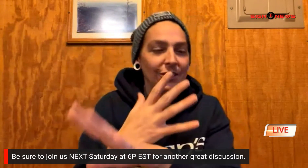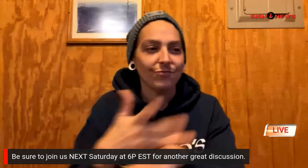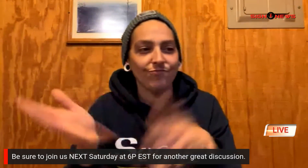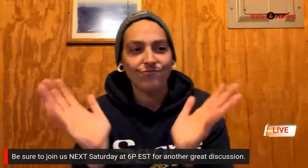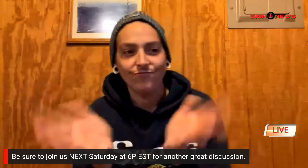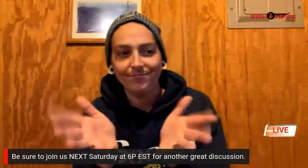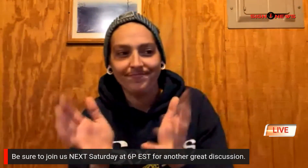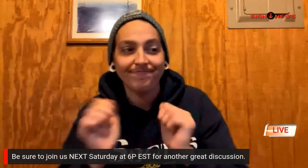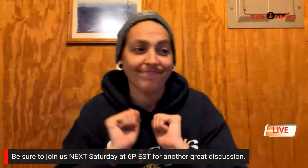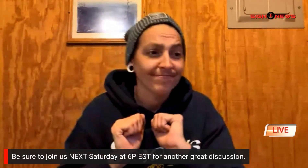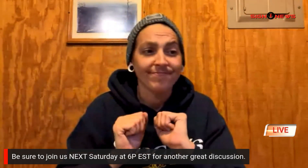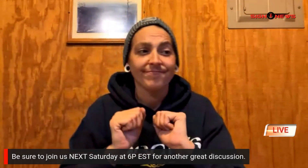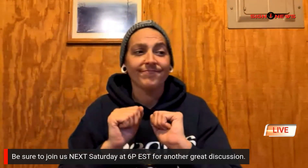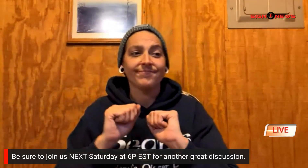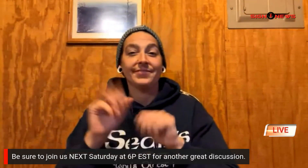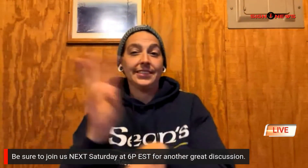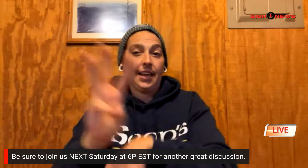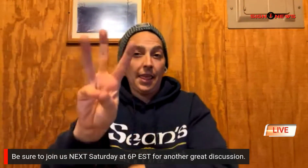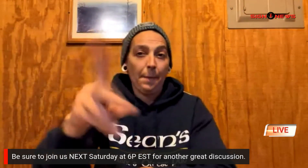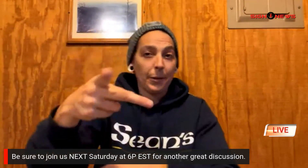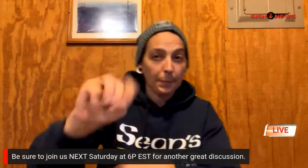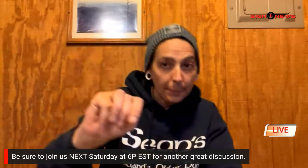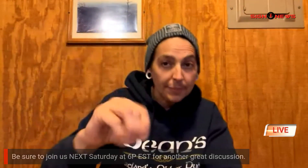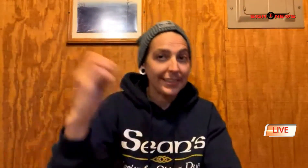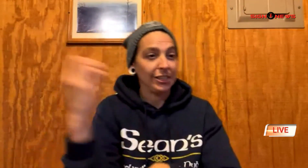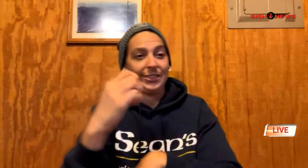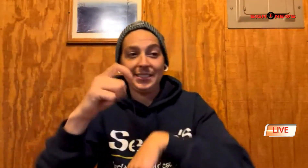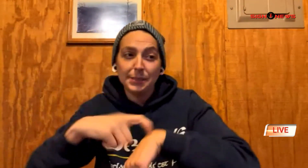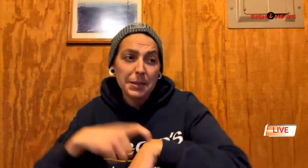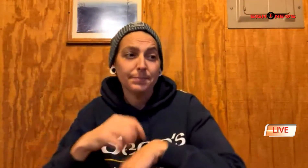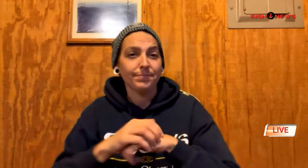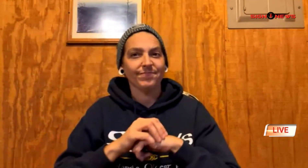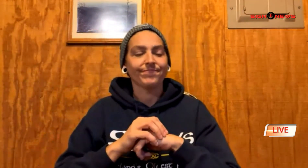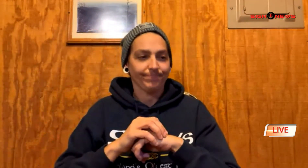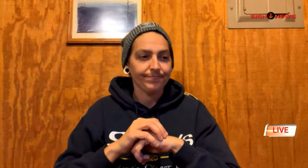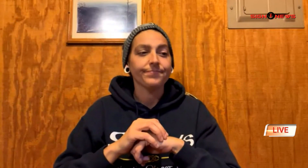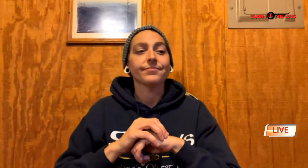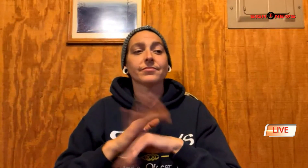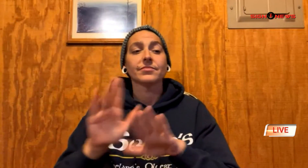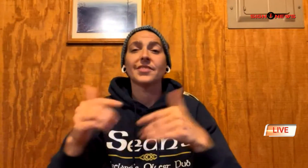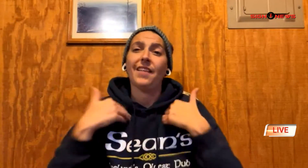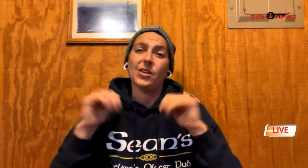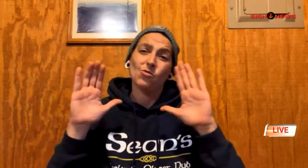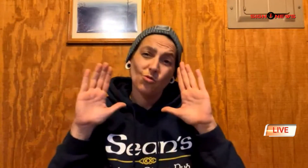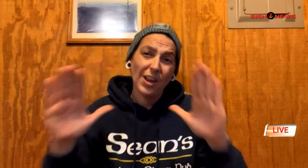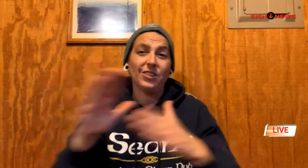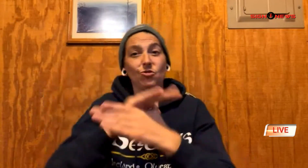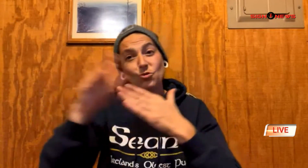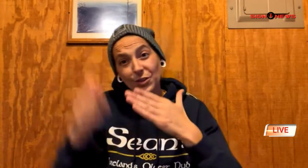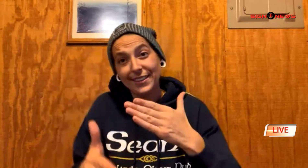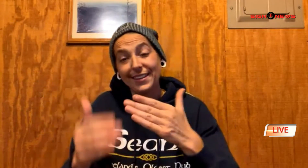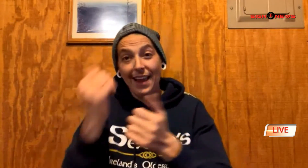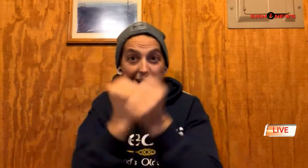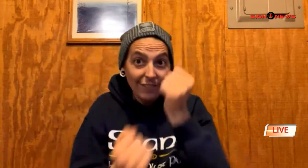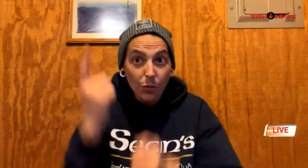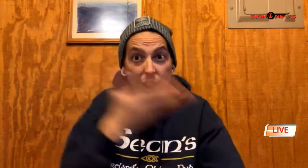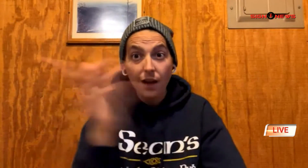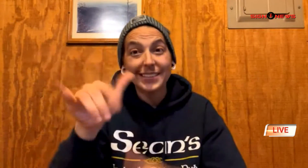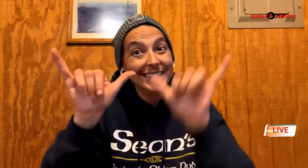great live virtual chat at 6 PM Eastern time have a wonderful great weekend everyone stay